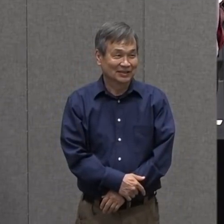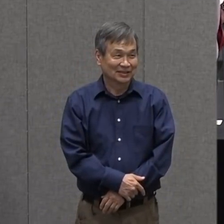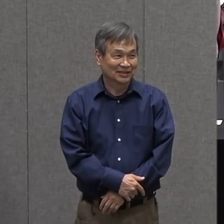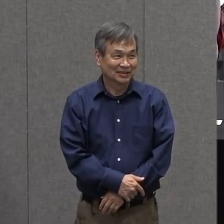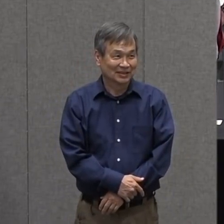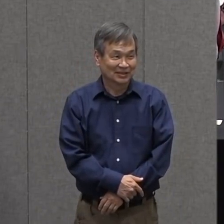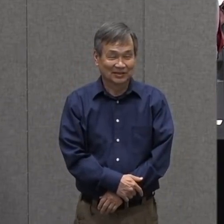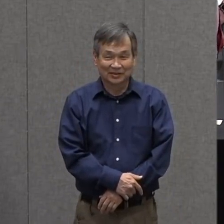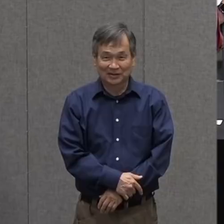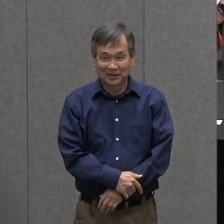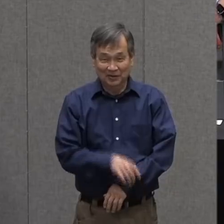Five.